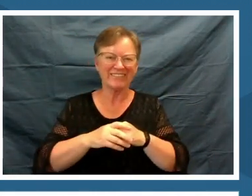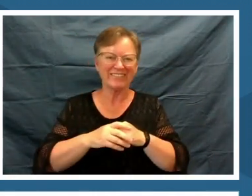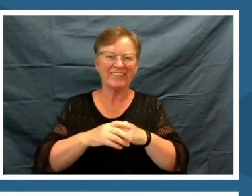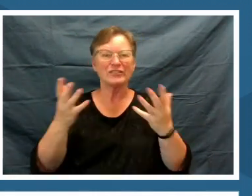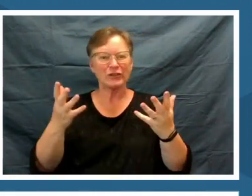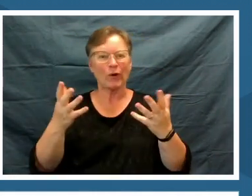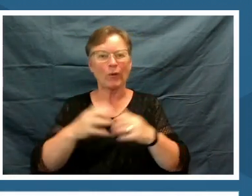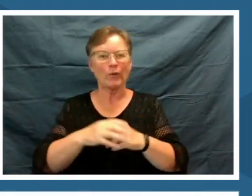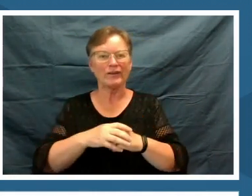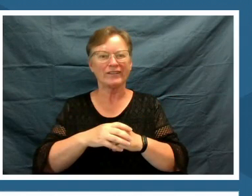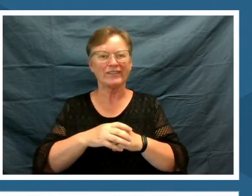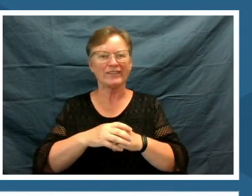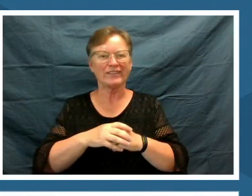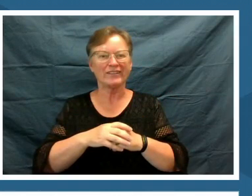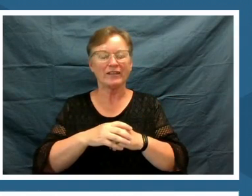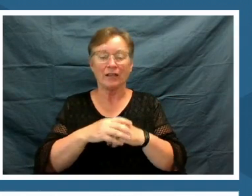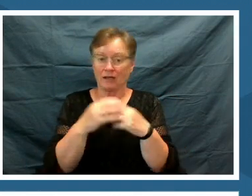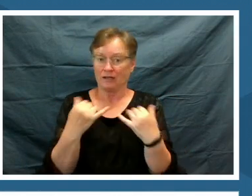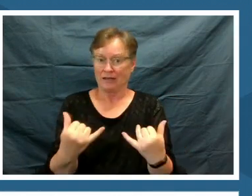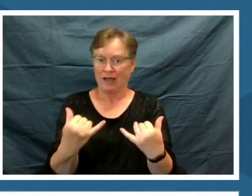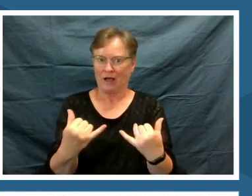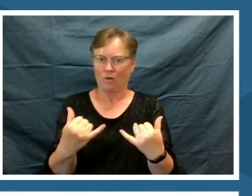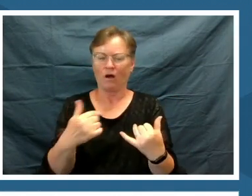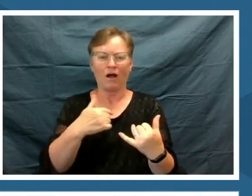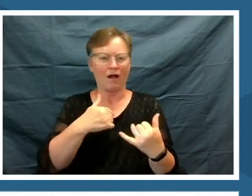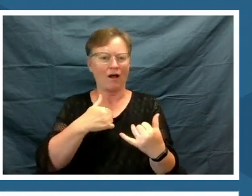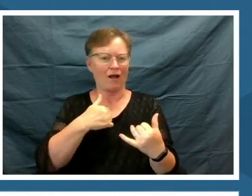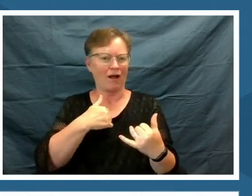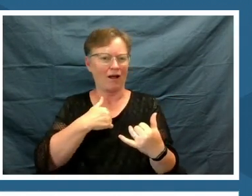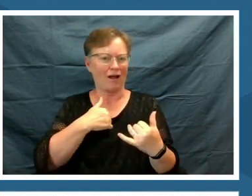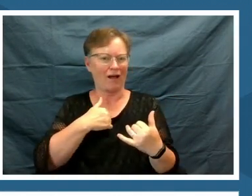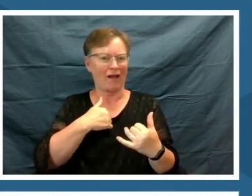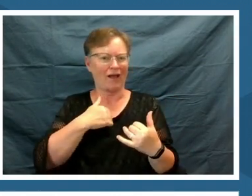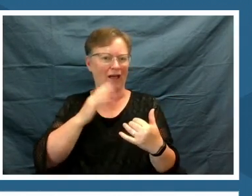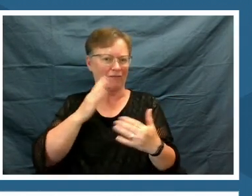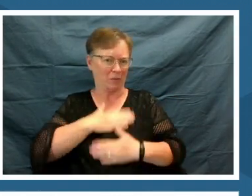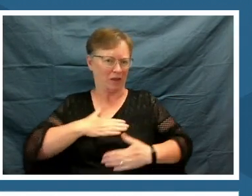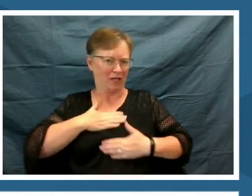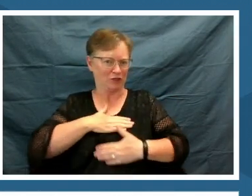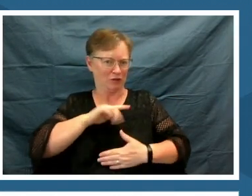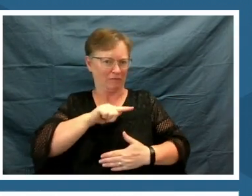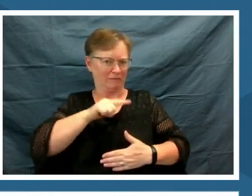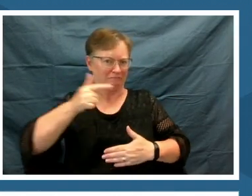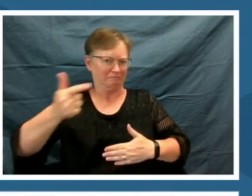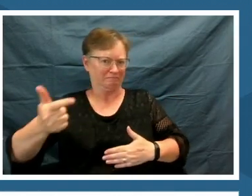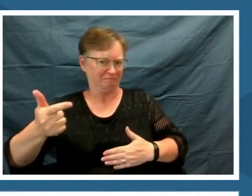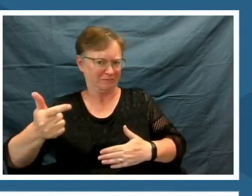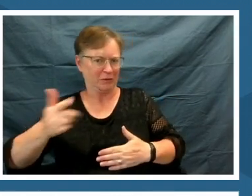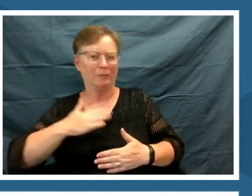now i have the pleasure of turning it over to our dear colleague